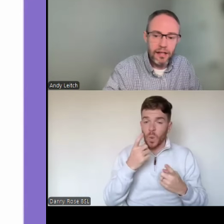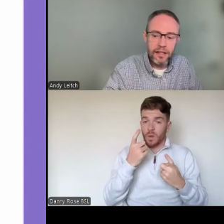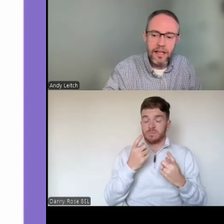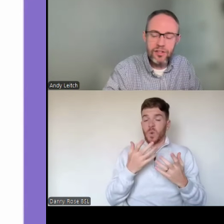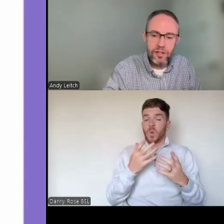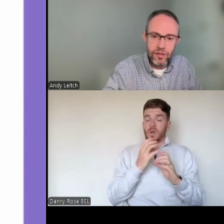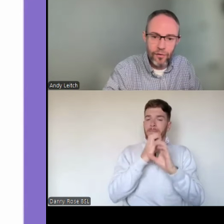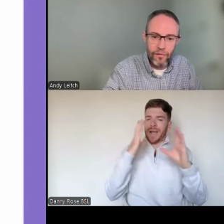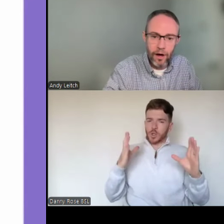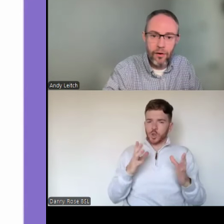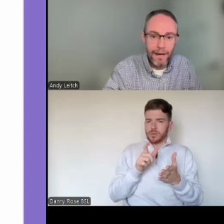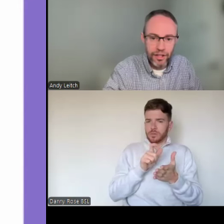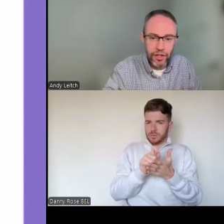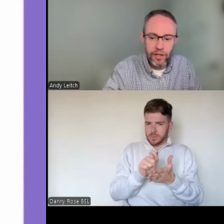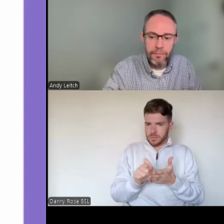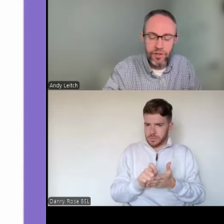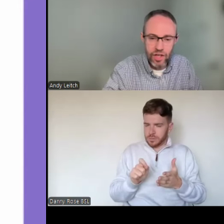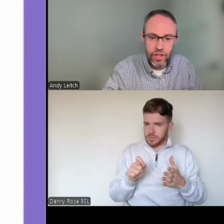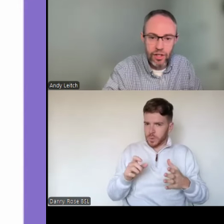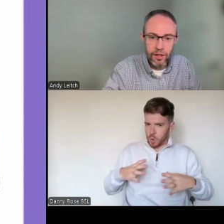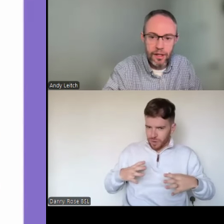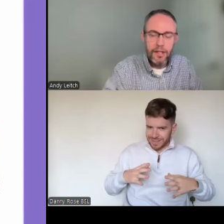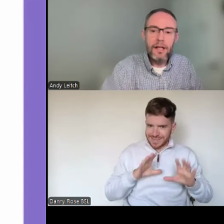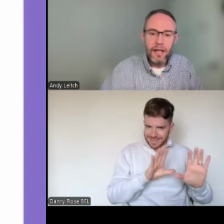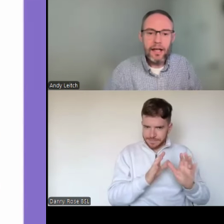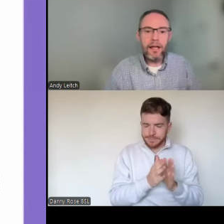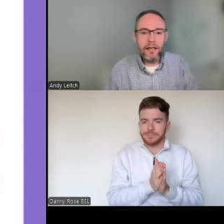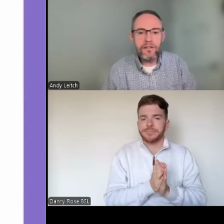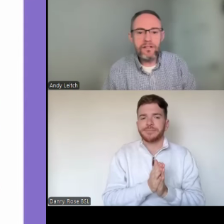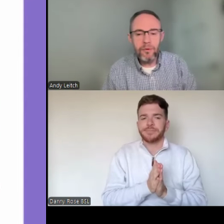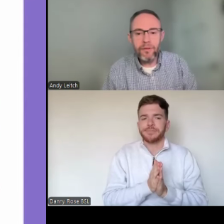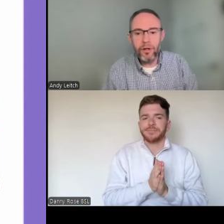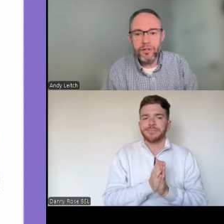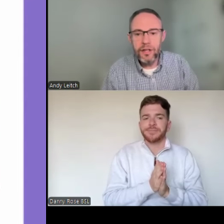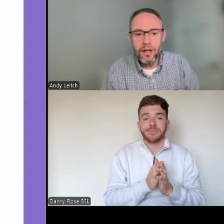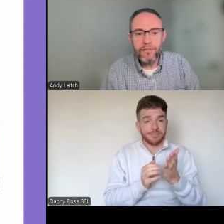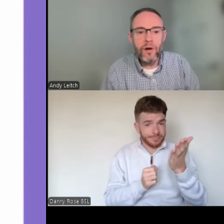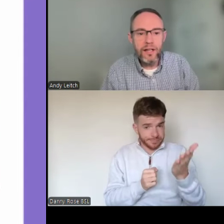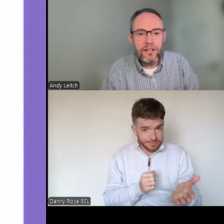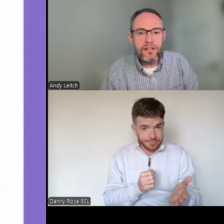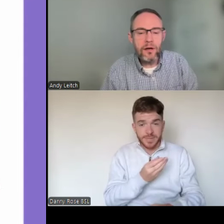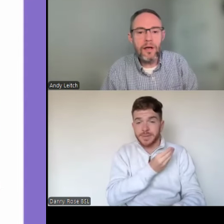In the instance of our imaginary musician, here is some of the content that I've created.